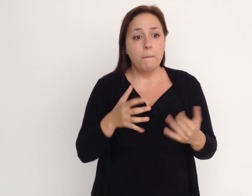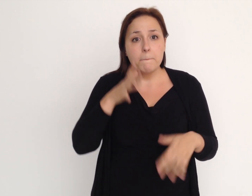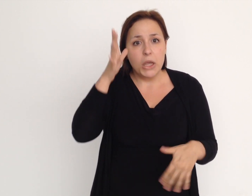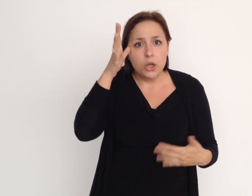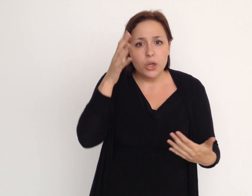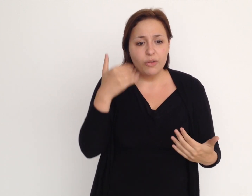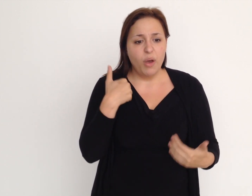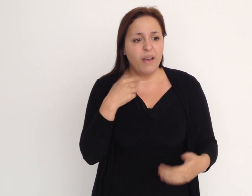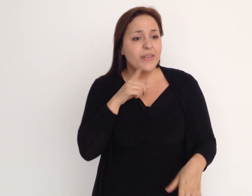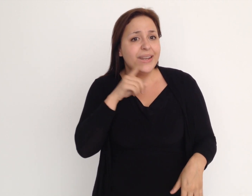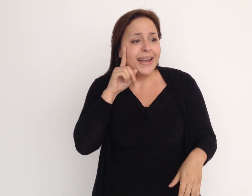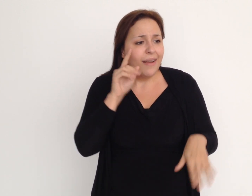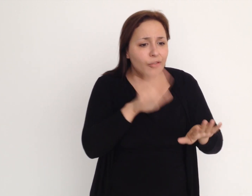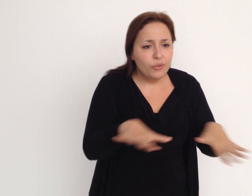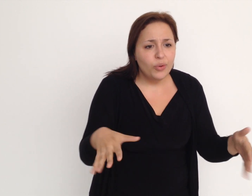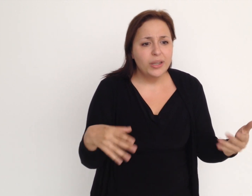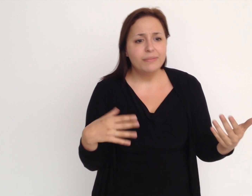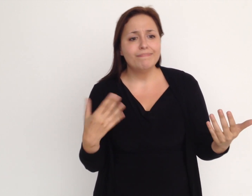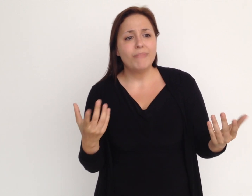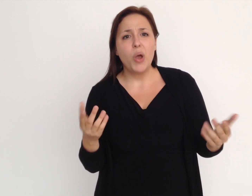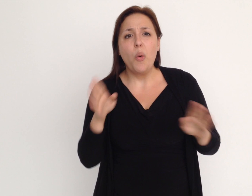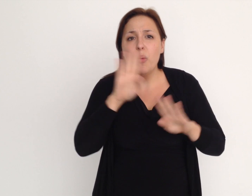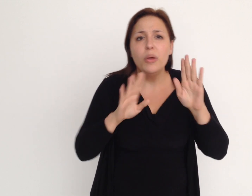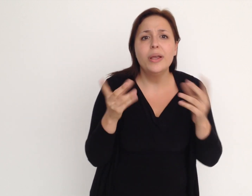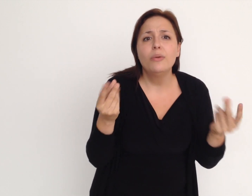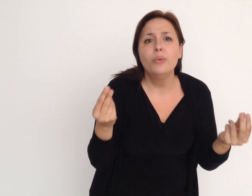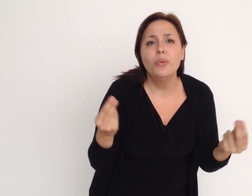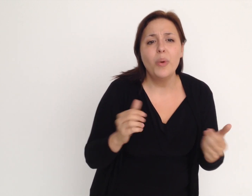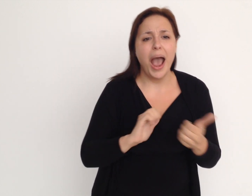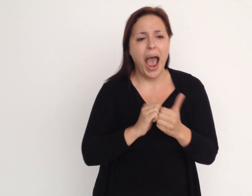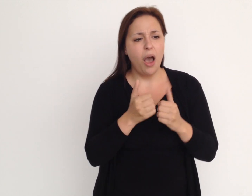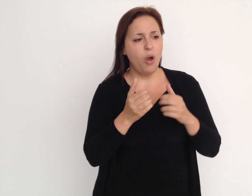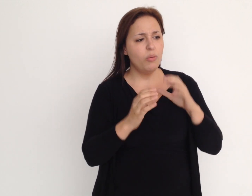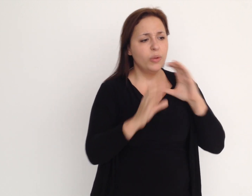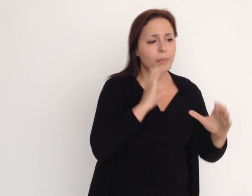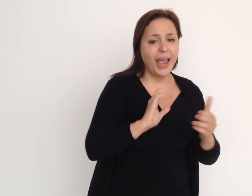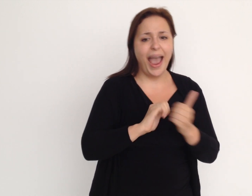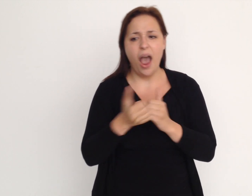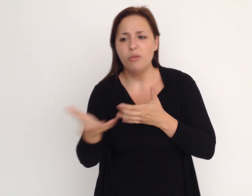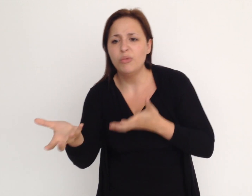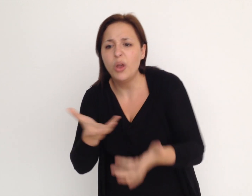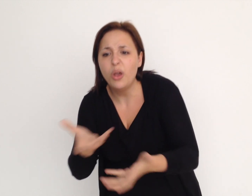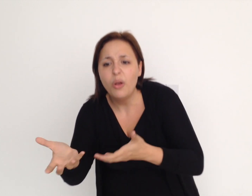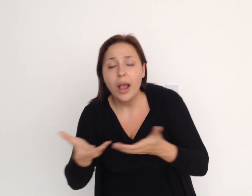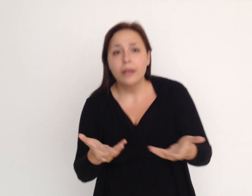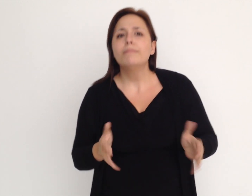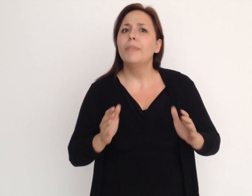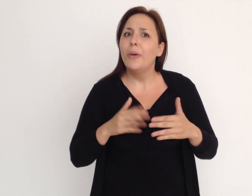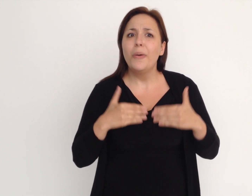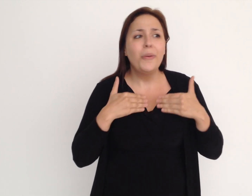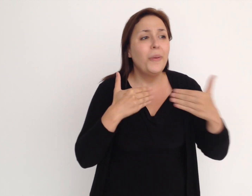Often parents who have deaf children are worried. They don't know what to do. They wonder how they will communicate and interact with their child.